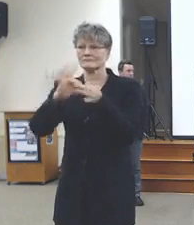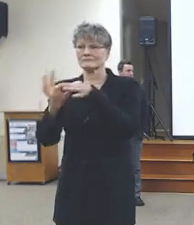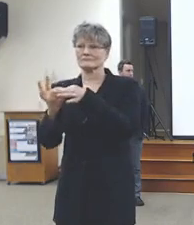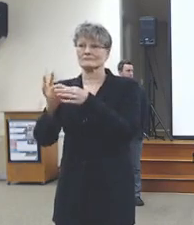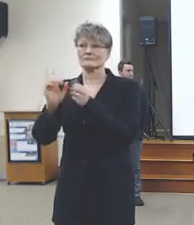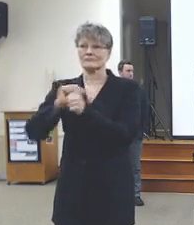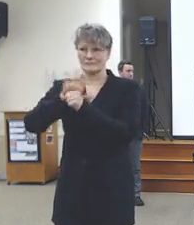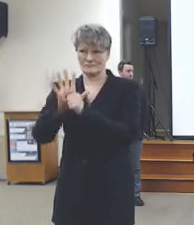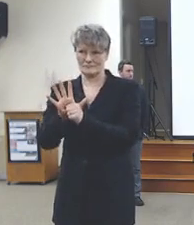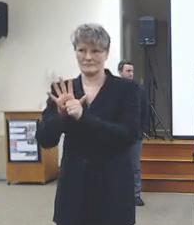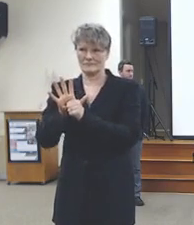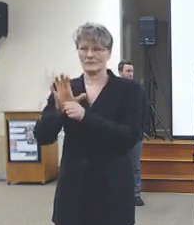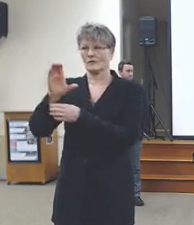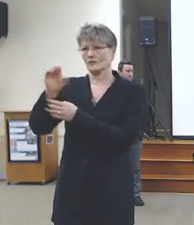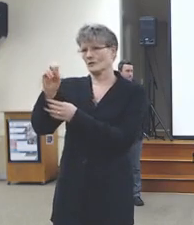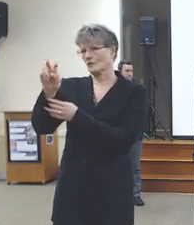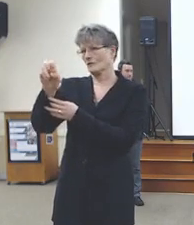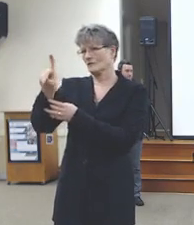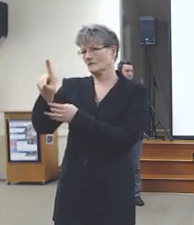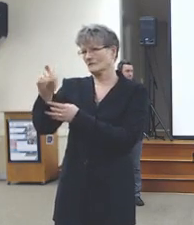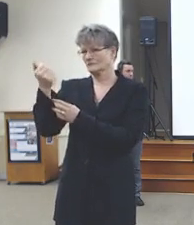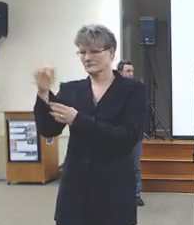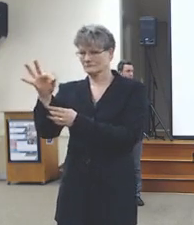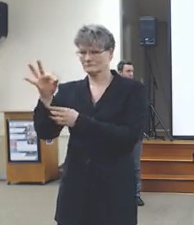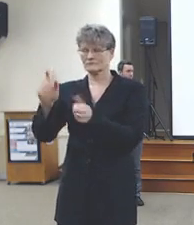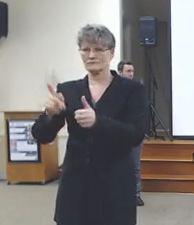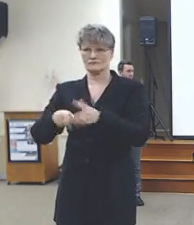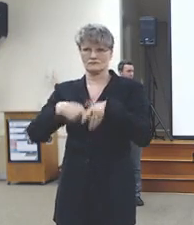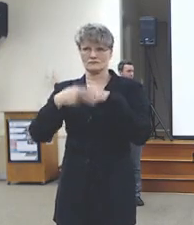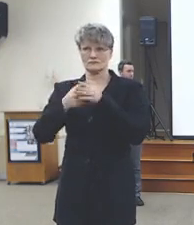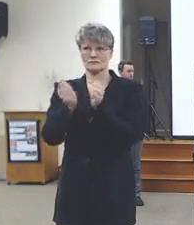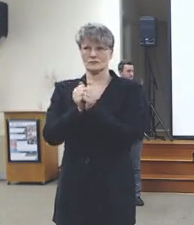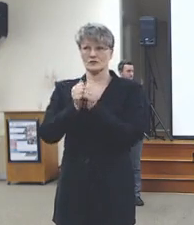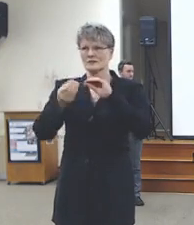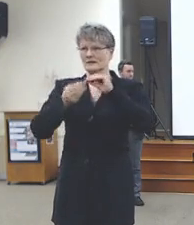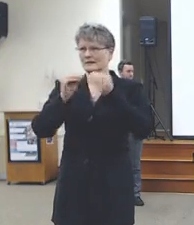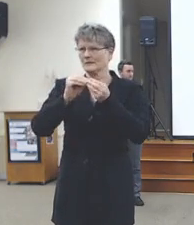I'll start with a rundown on the numbers. As of right now we have three positive